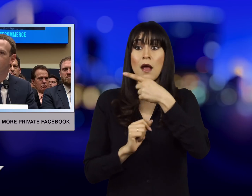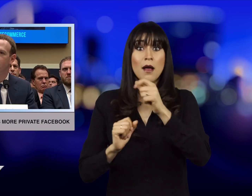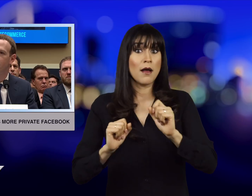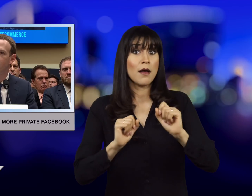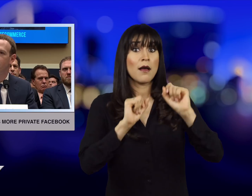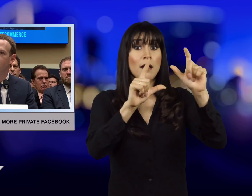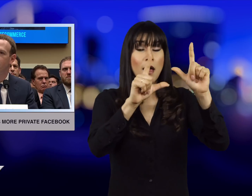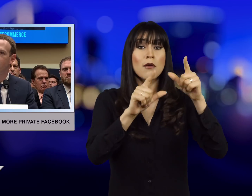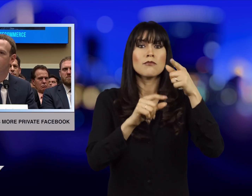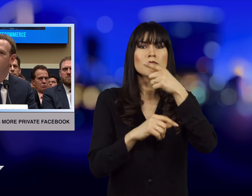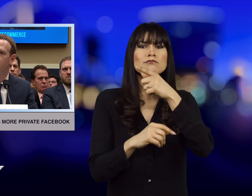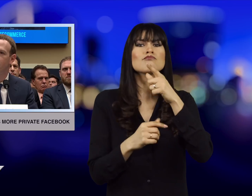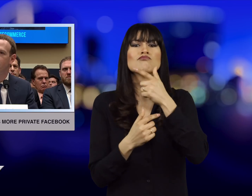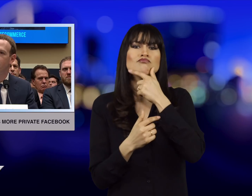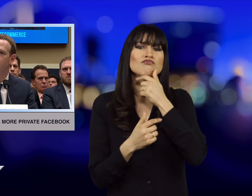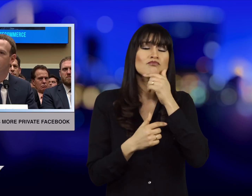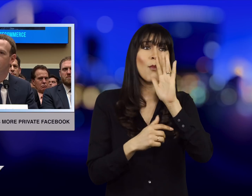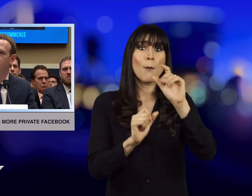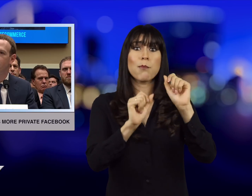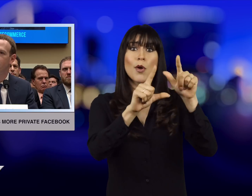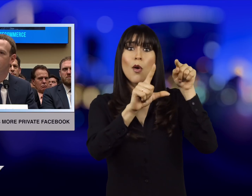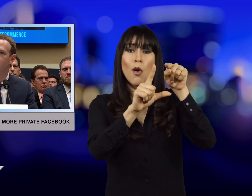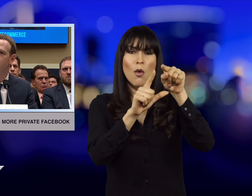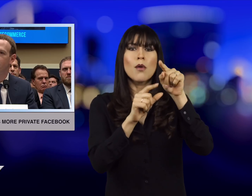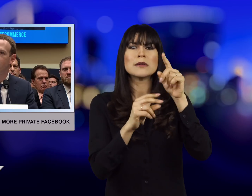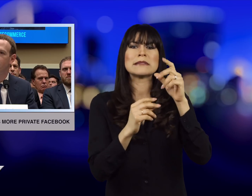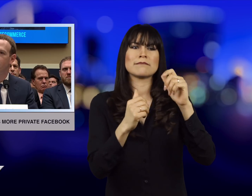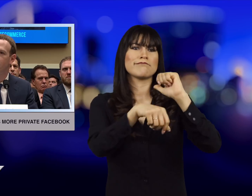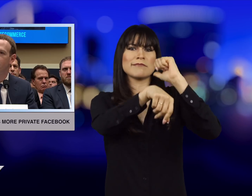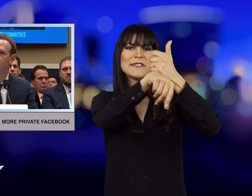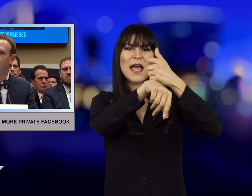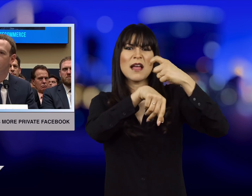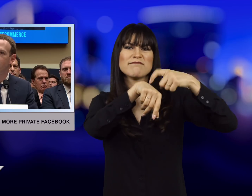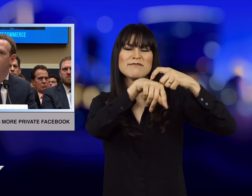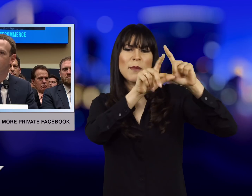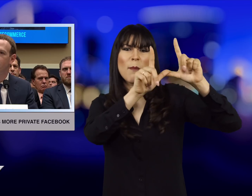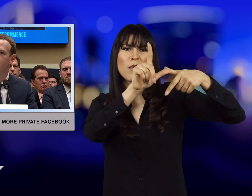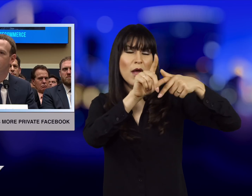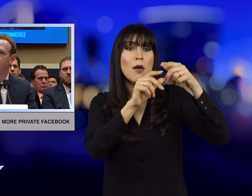That would involve letting them choose for it to be automatically deleted after a set